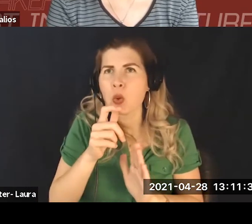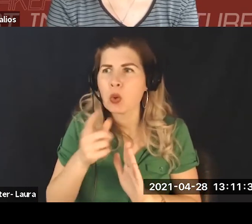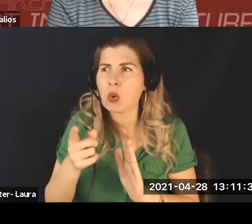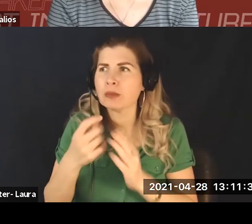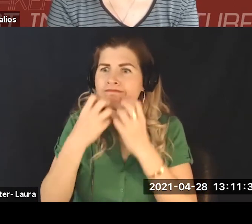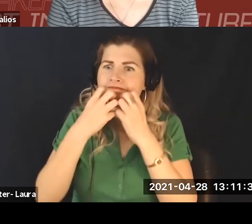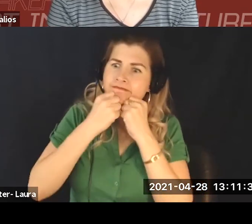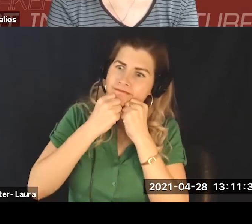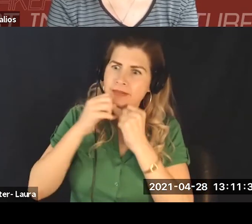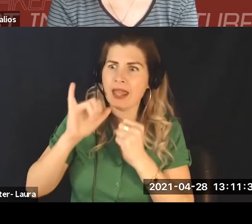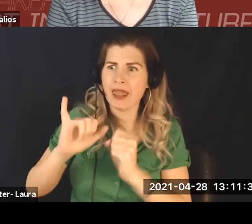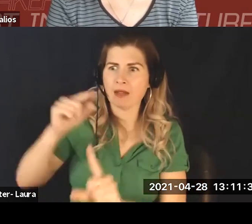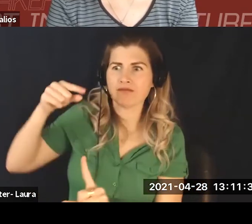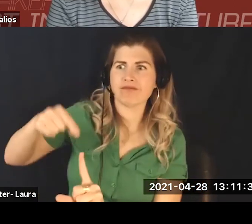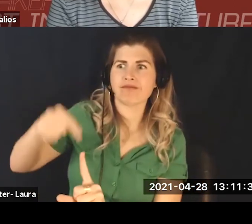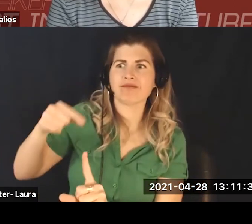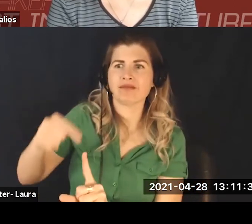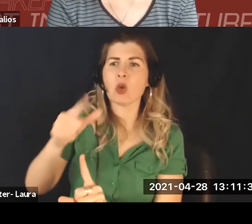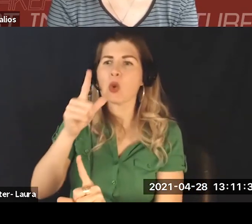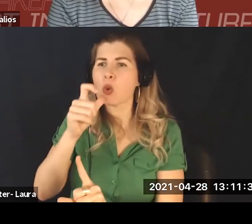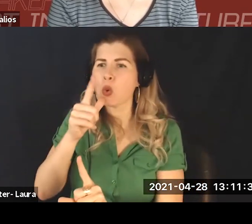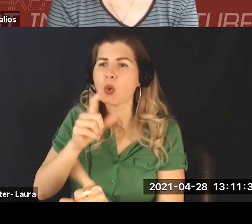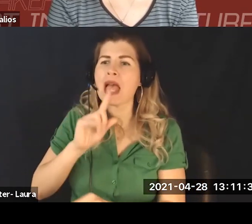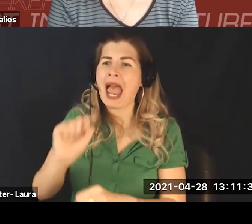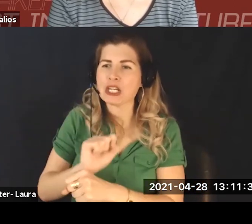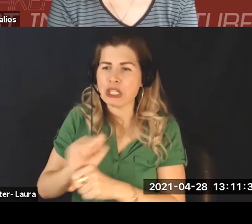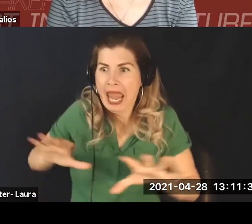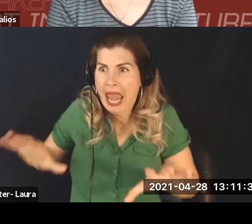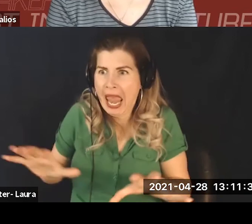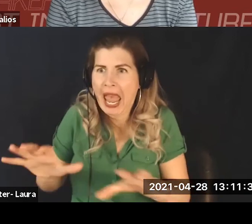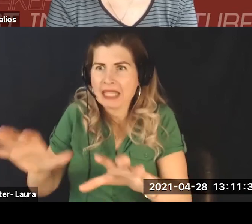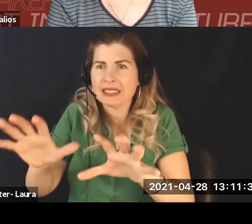but maybe who's like actually acting on some of the things that you're worried about.